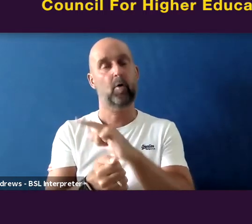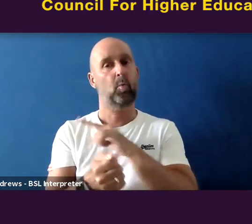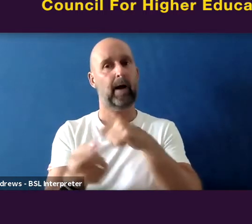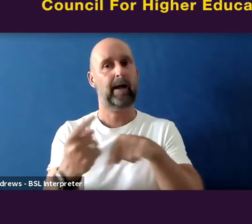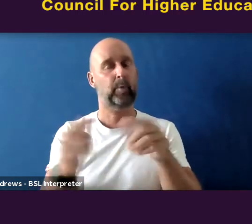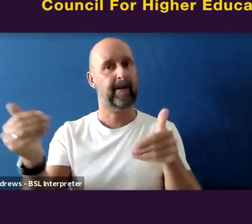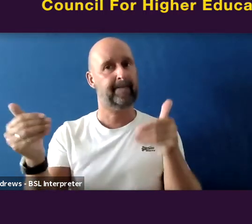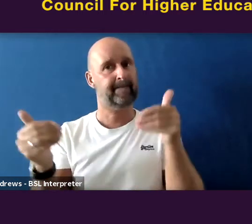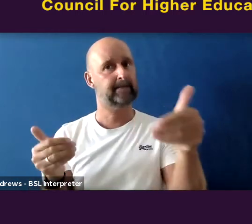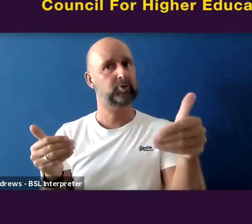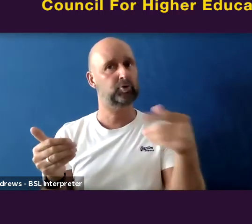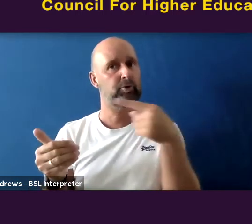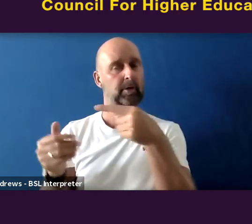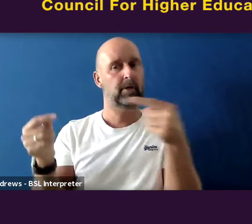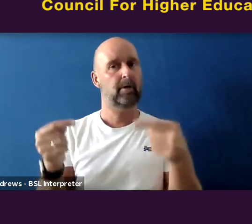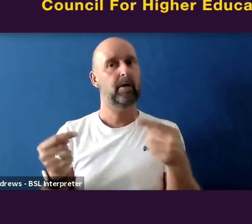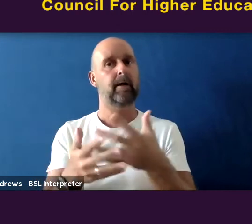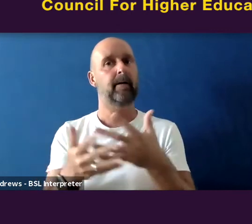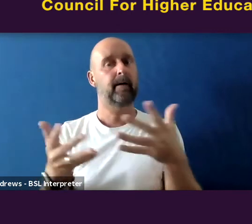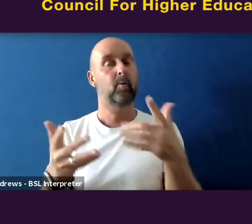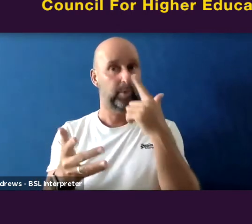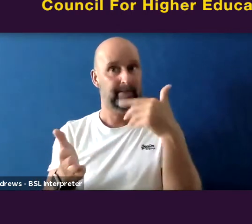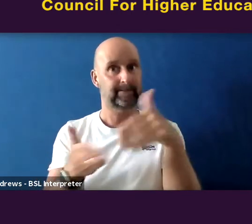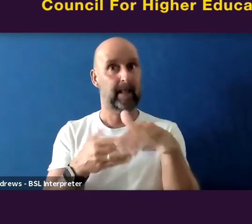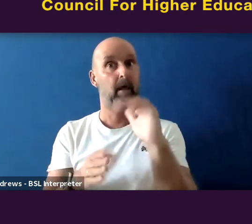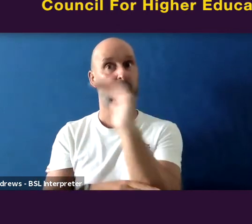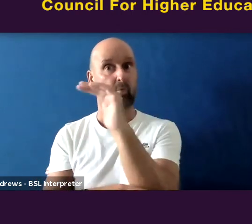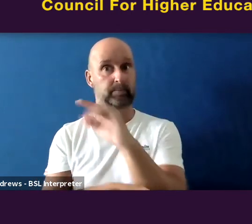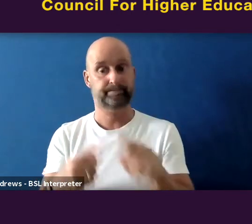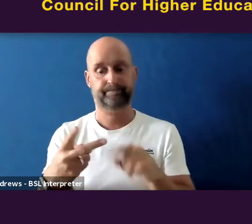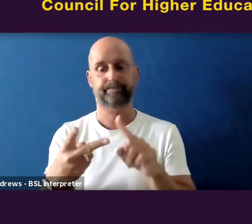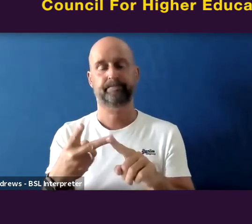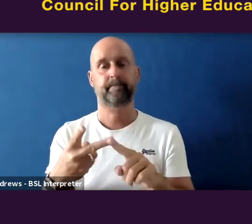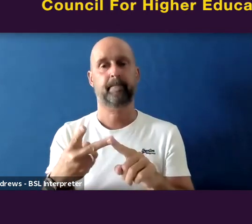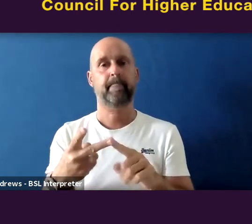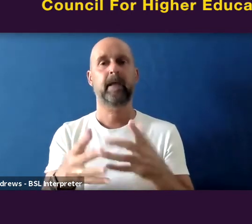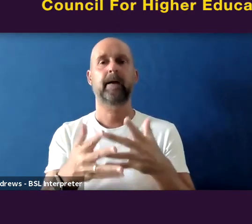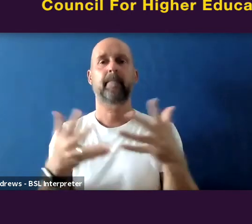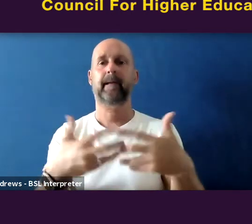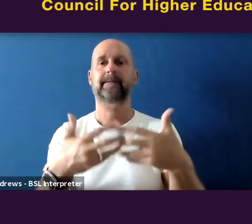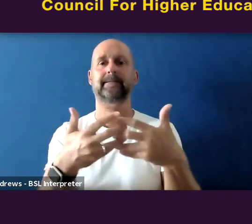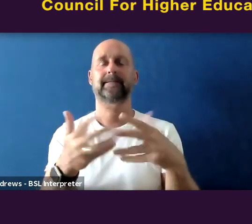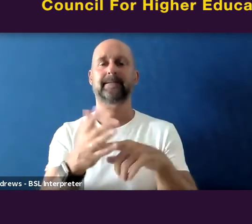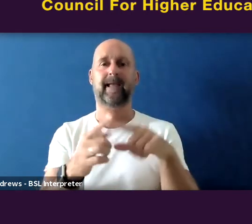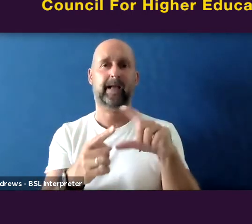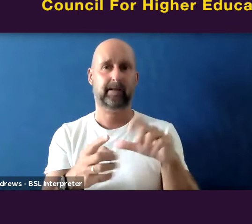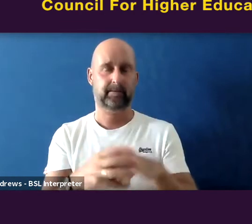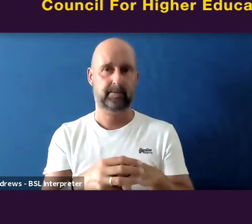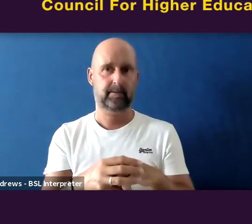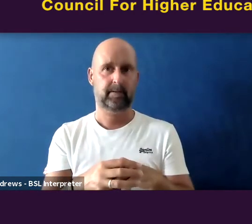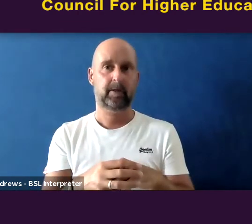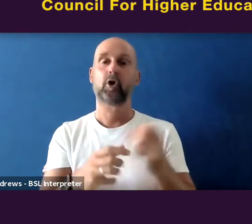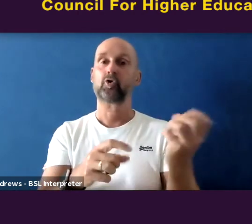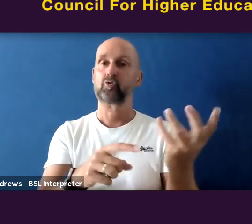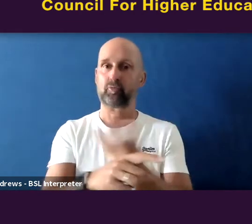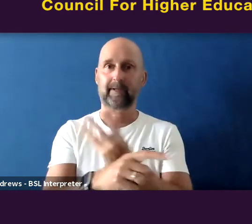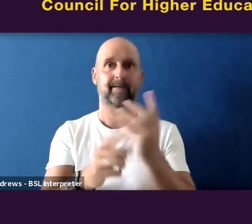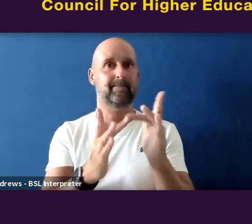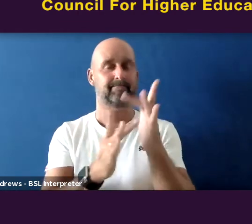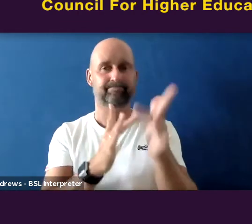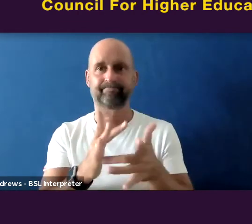which remains a major export market. Big Tech, Createch, a greener economy and innovation are